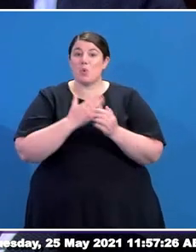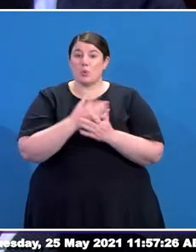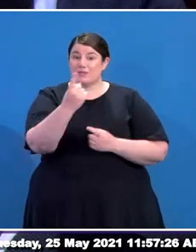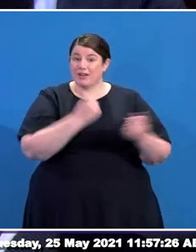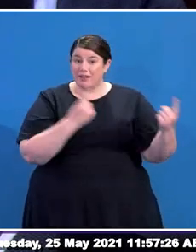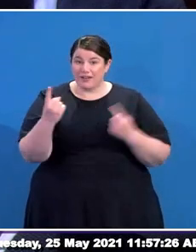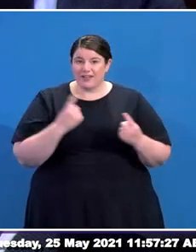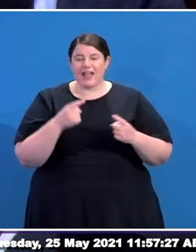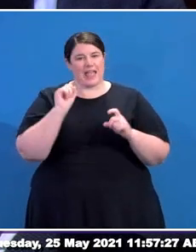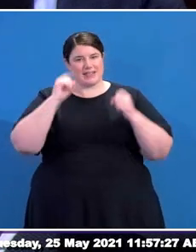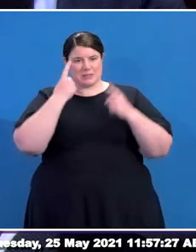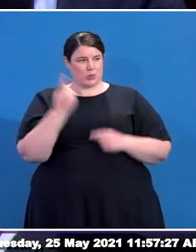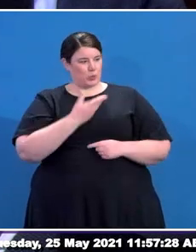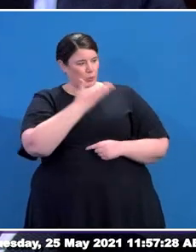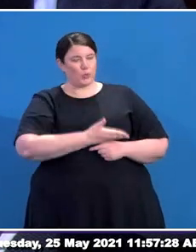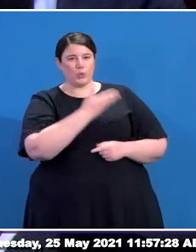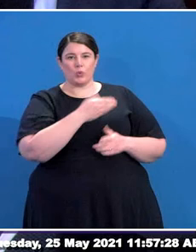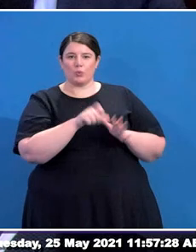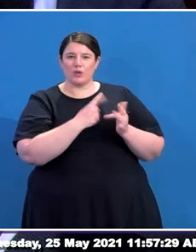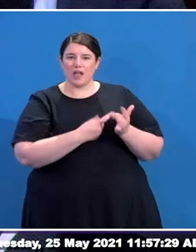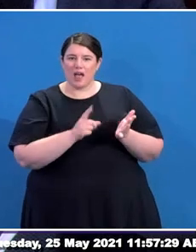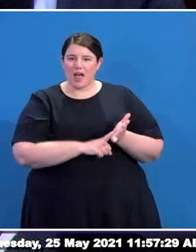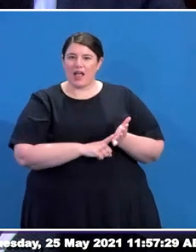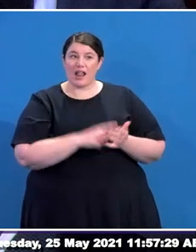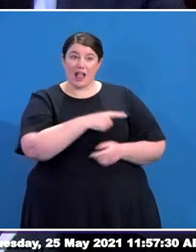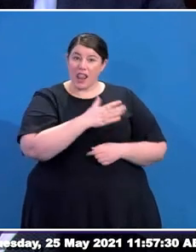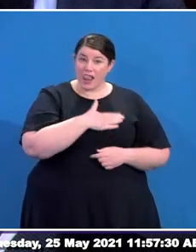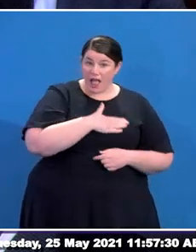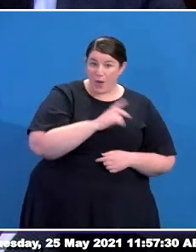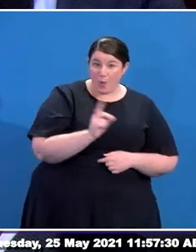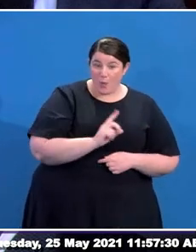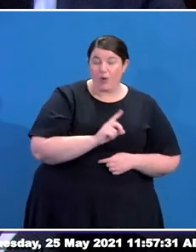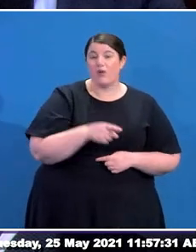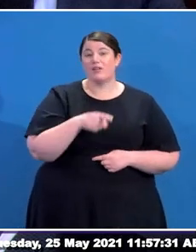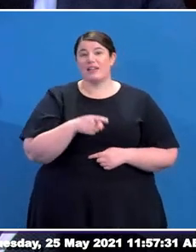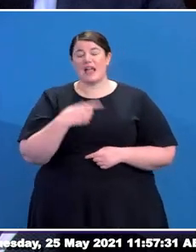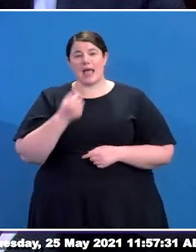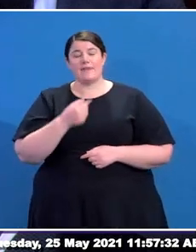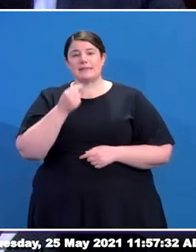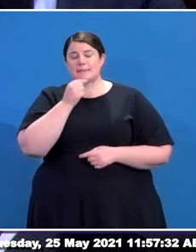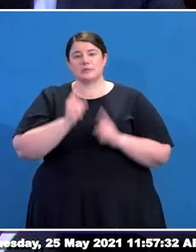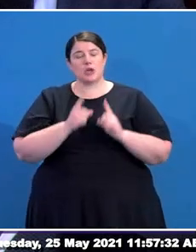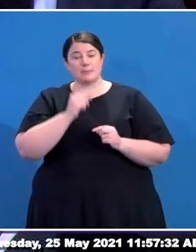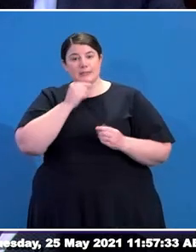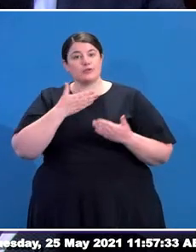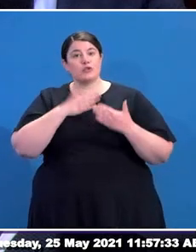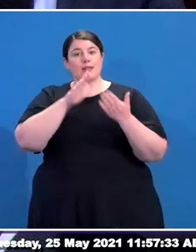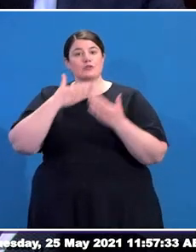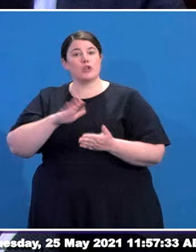That's right. Understand what he likes, understand if there's challenges for him, what those challenges might be.